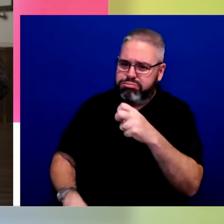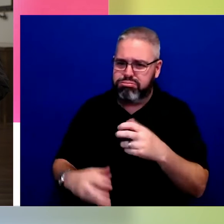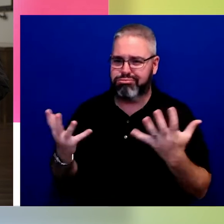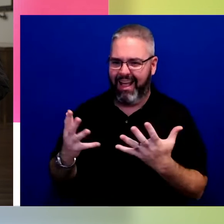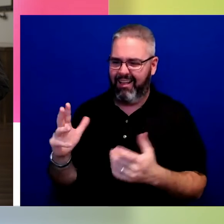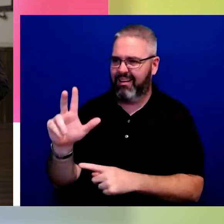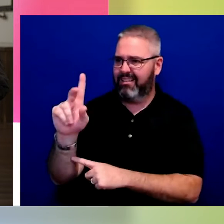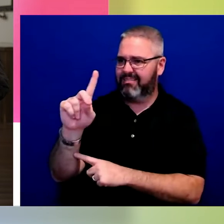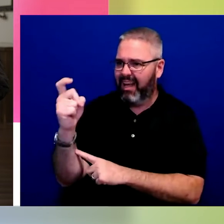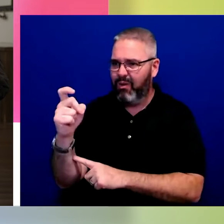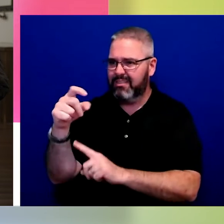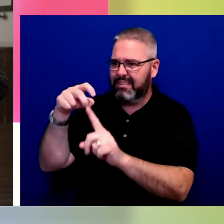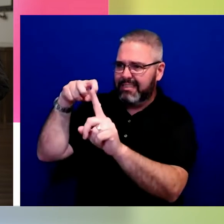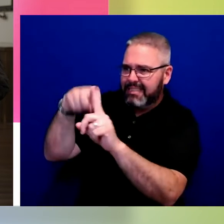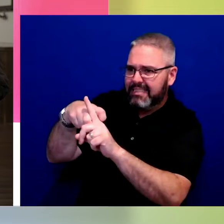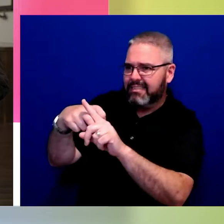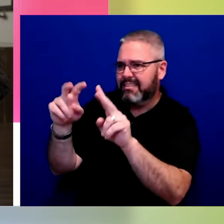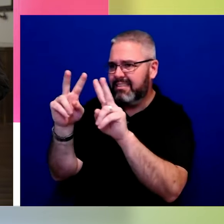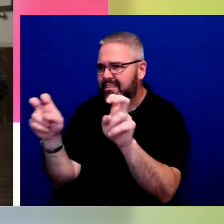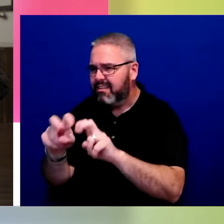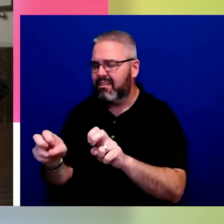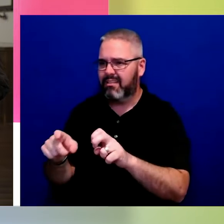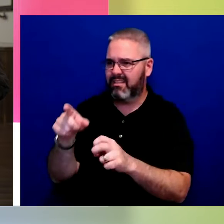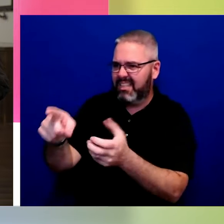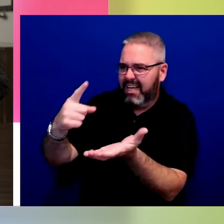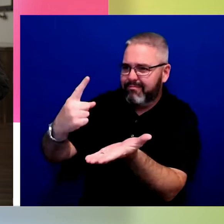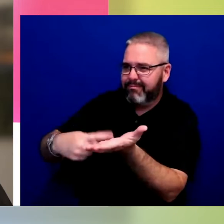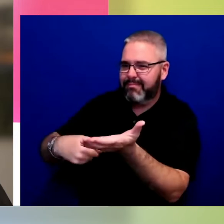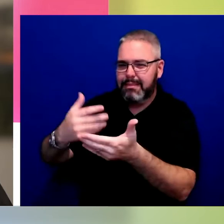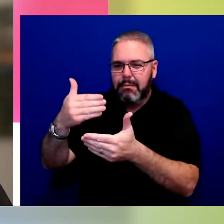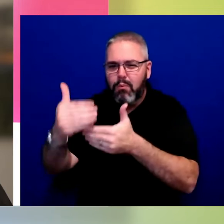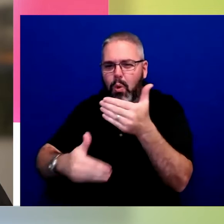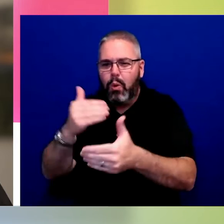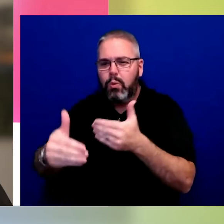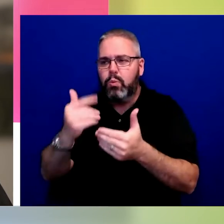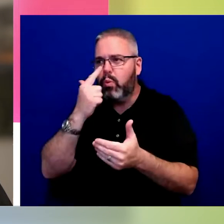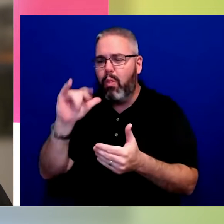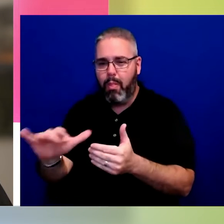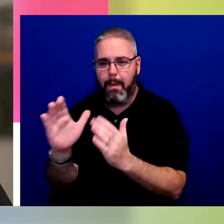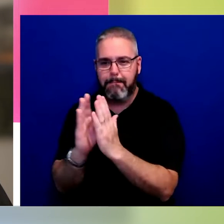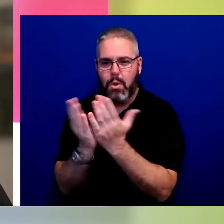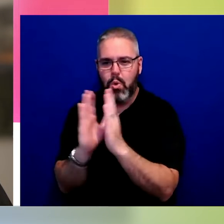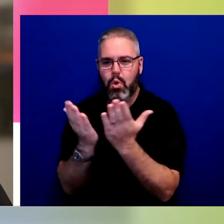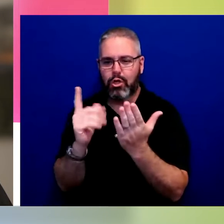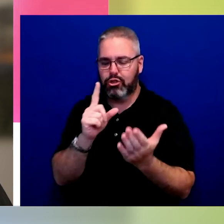And you talk about that process in the book and it's kind of an exclusion process